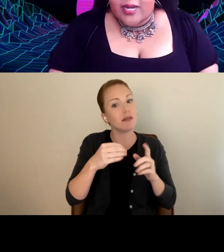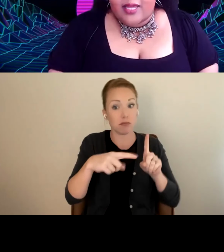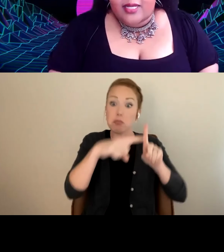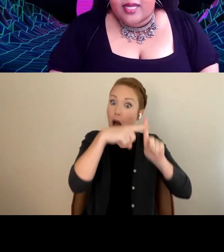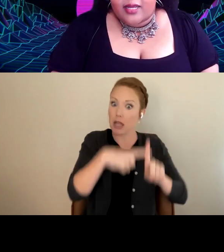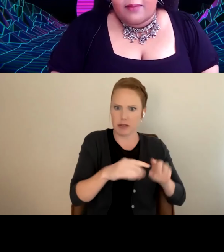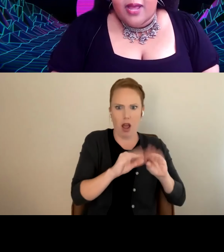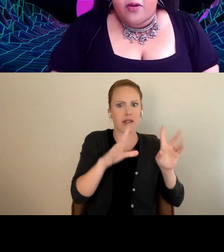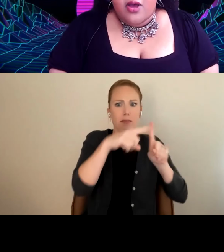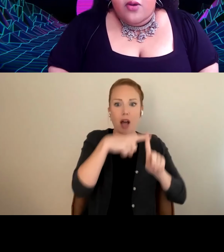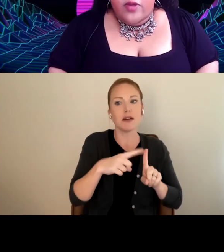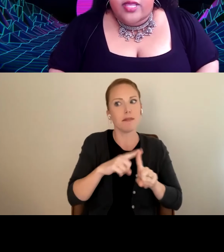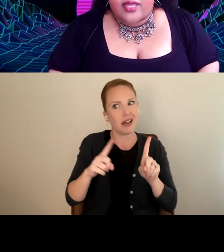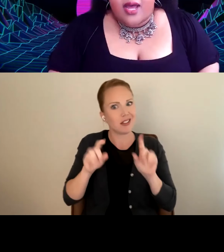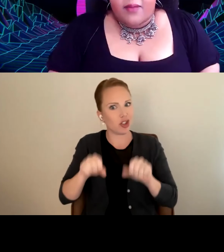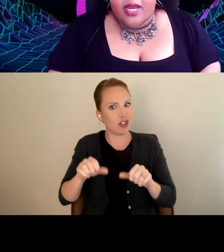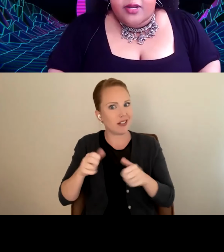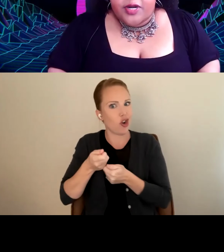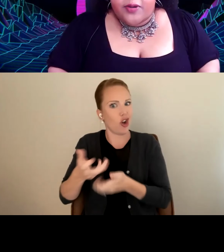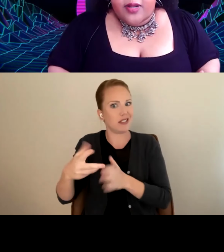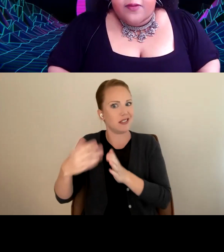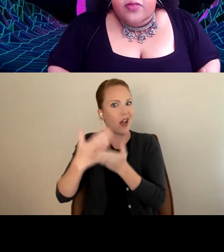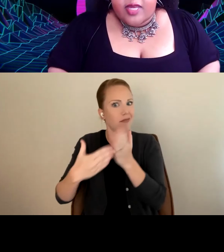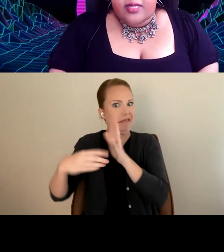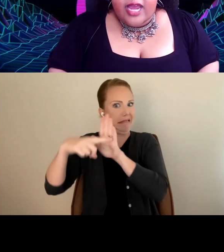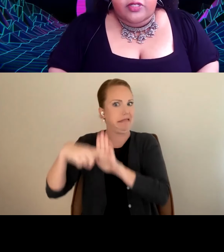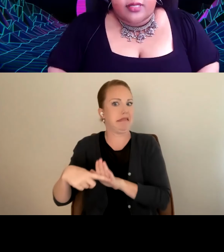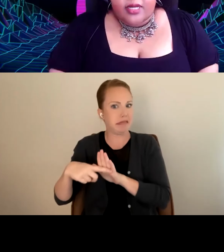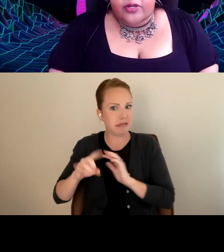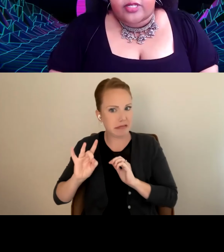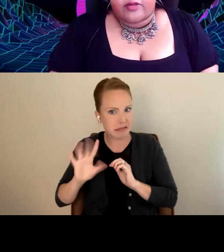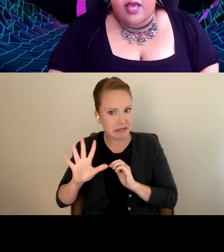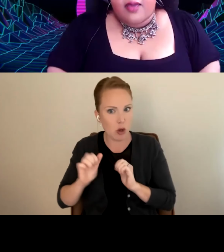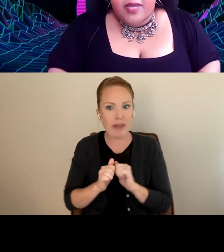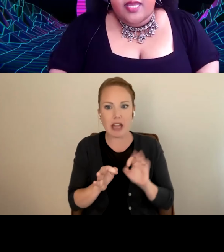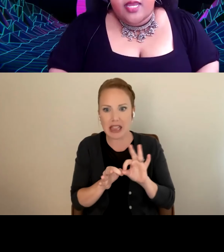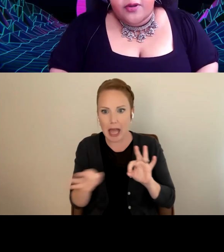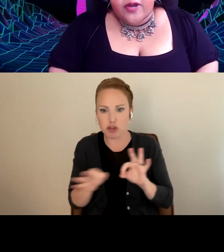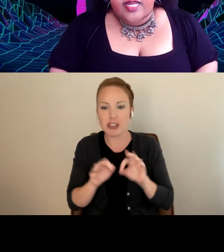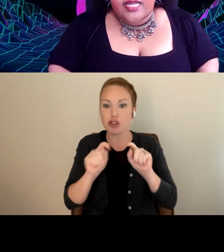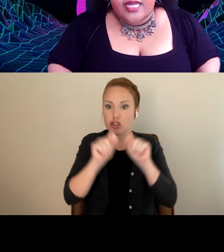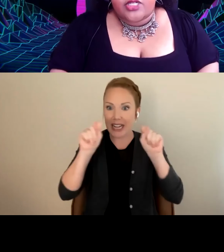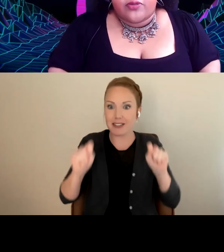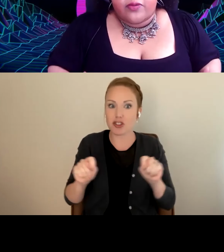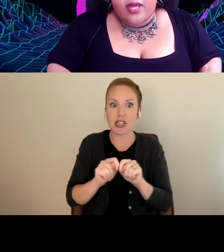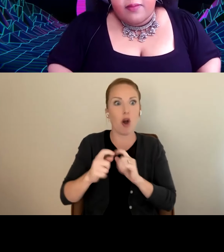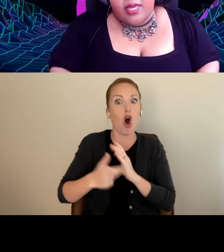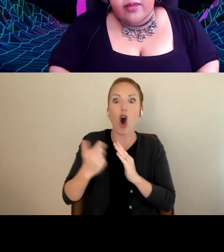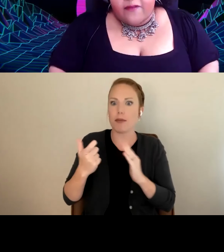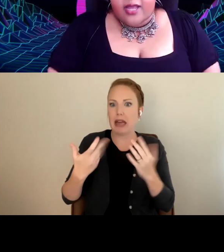things that can come out with the captions and transcripts being integrated into the media files